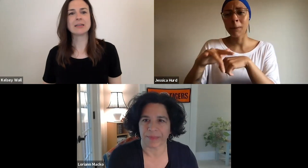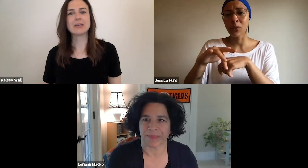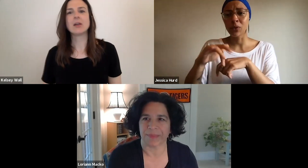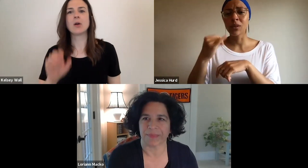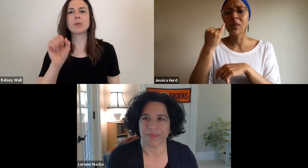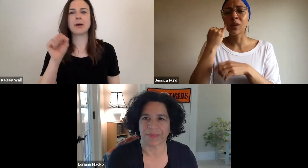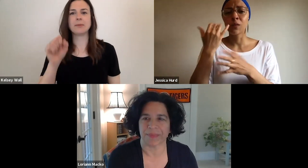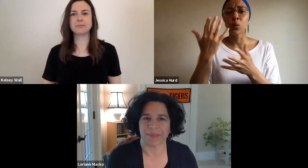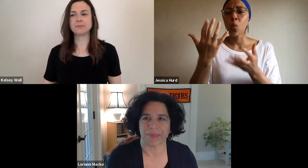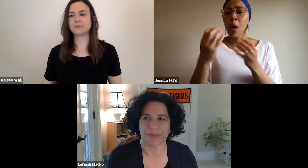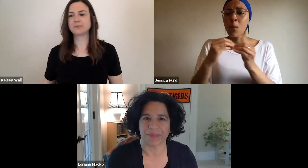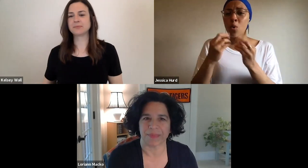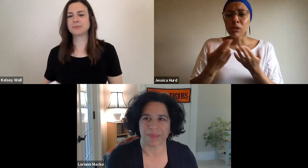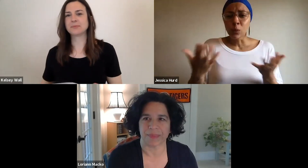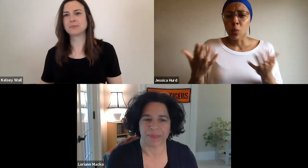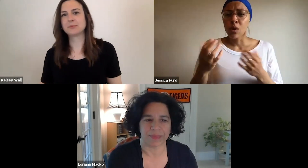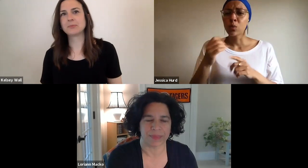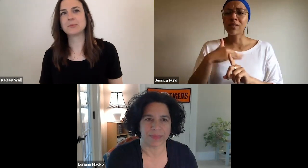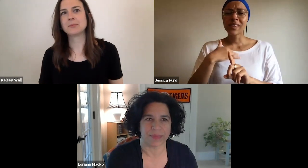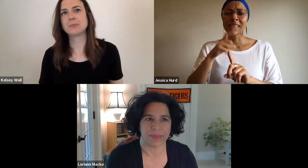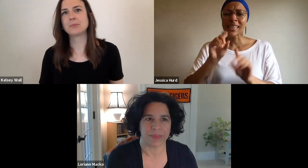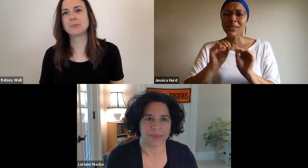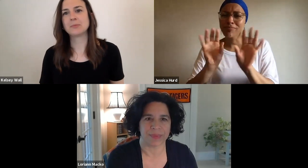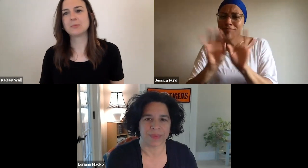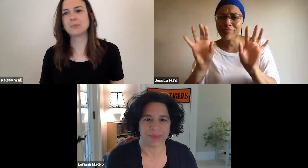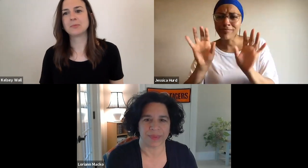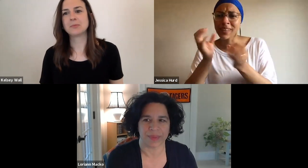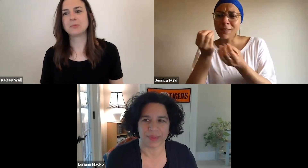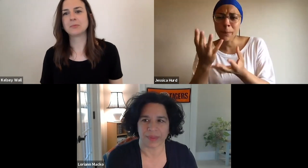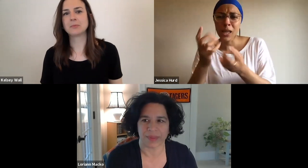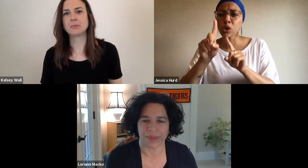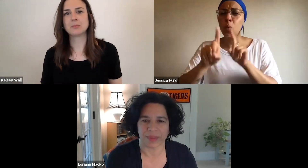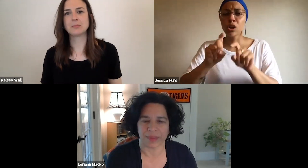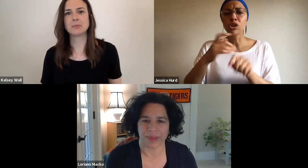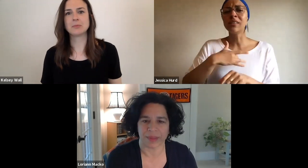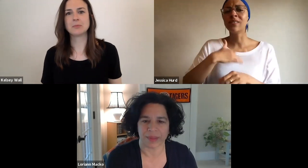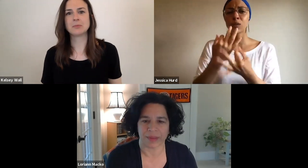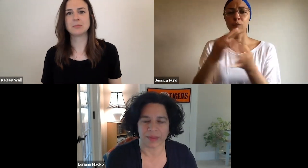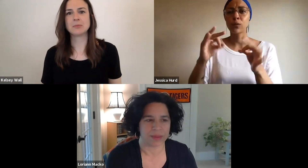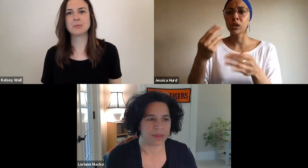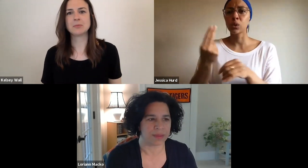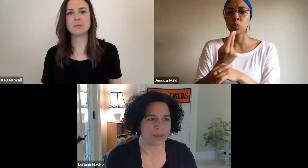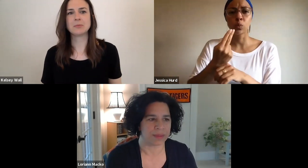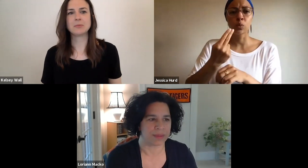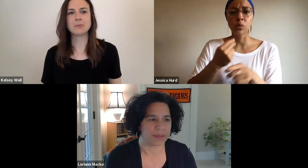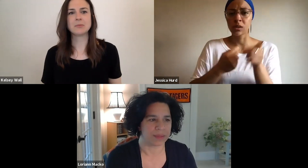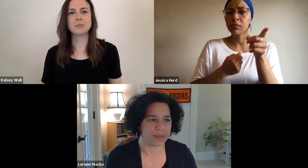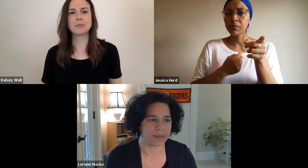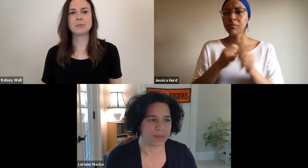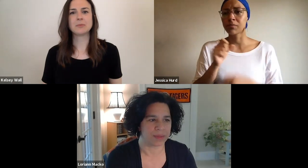here's our email address and contact information. There's resources and if you want any information clarified,